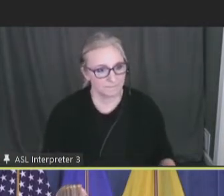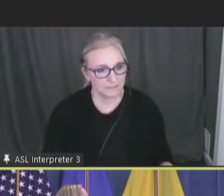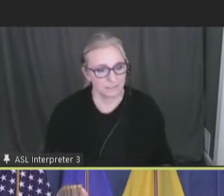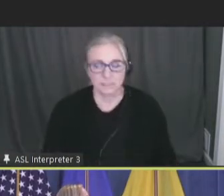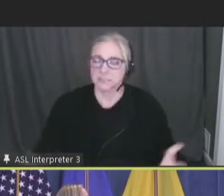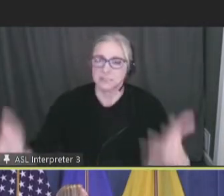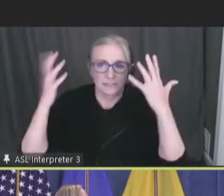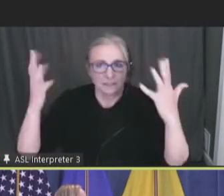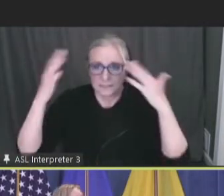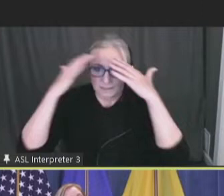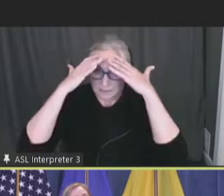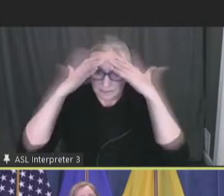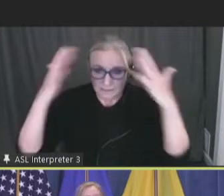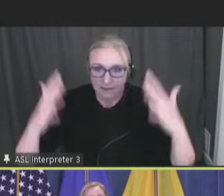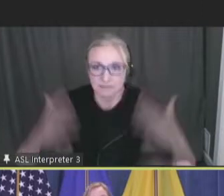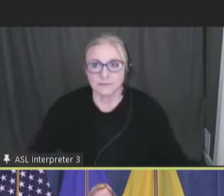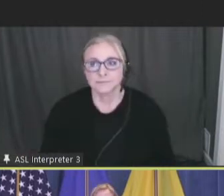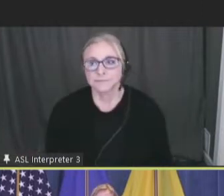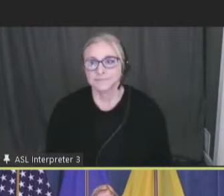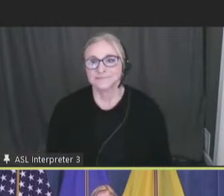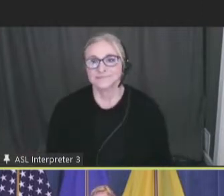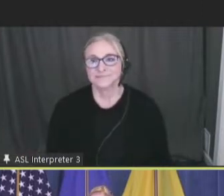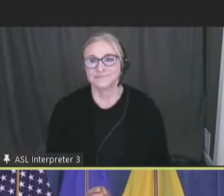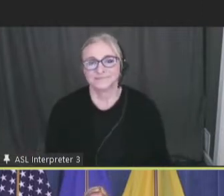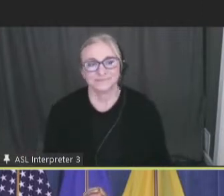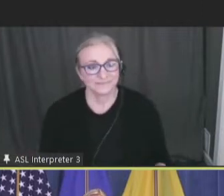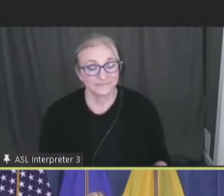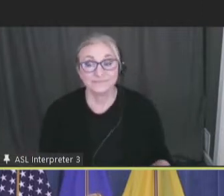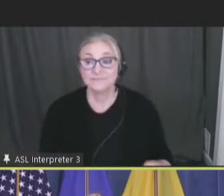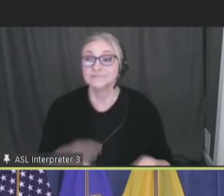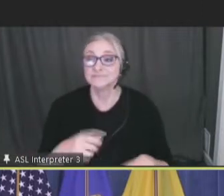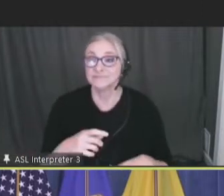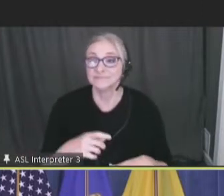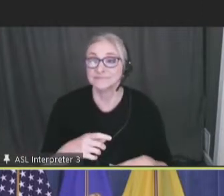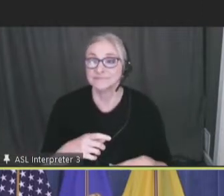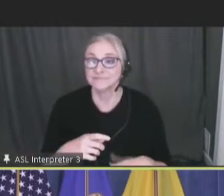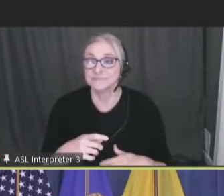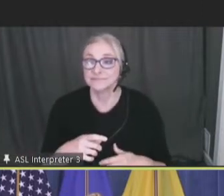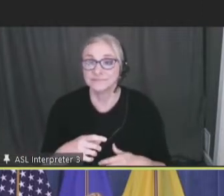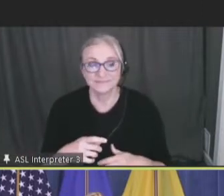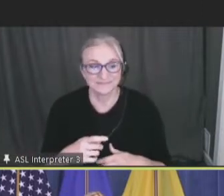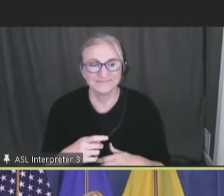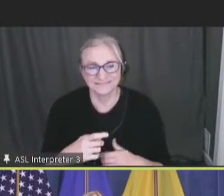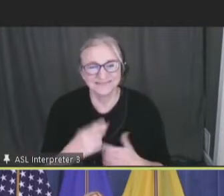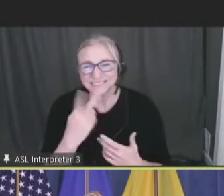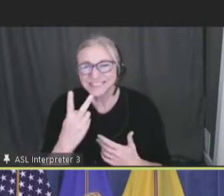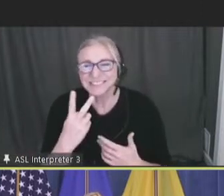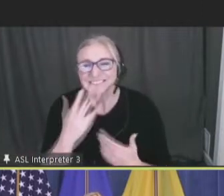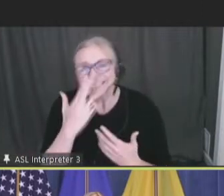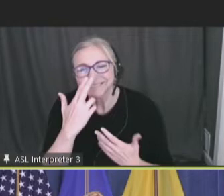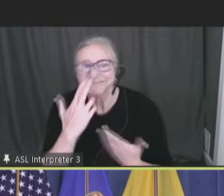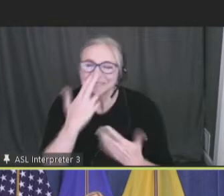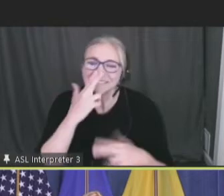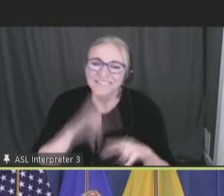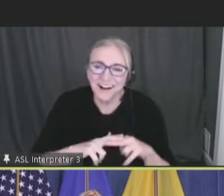[video presentation ends] Rachael Casey: So, just too brief but very fun. But, you know, examples of what